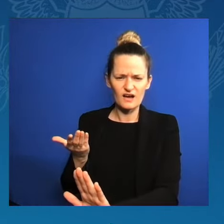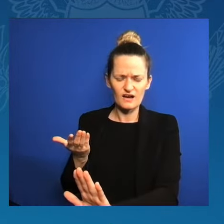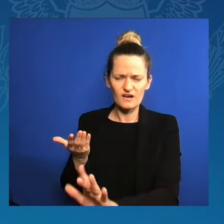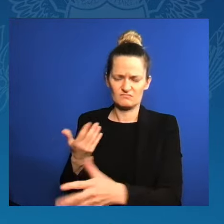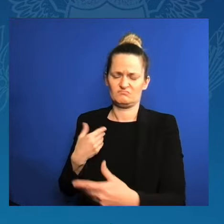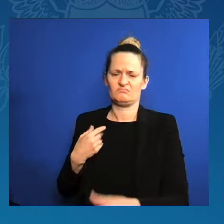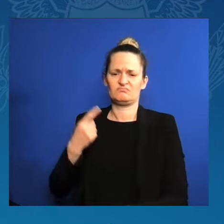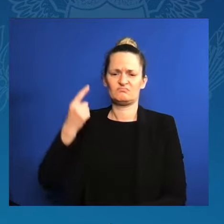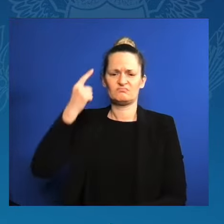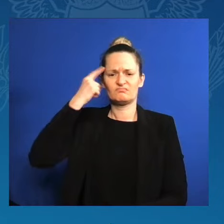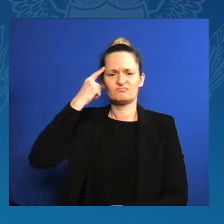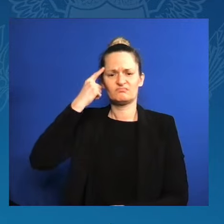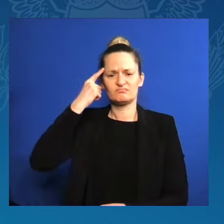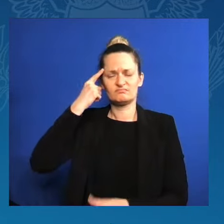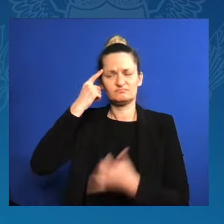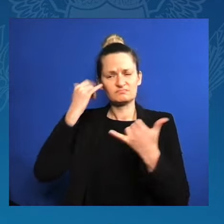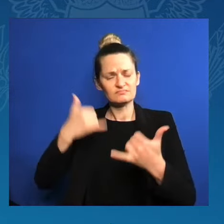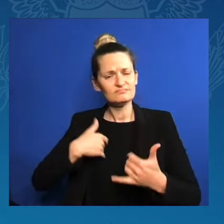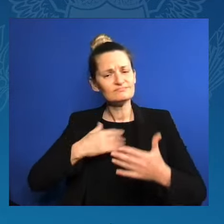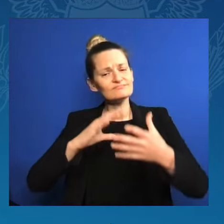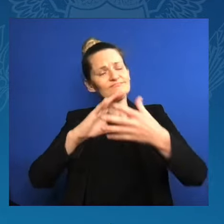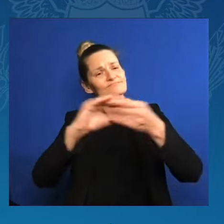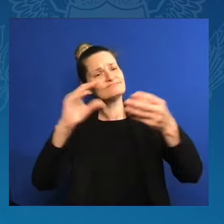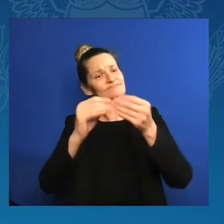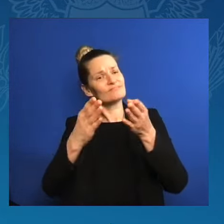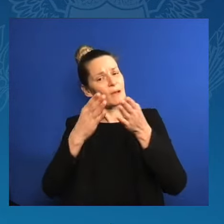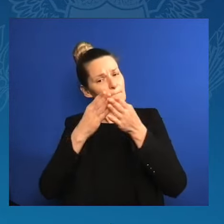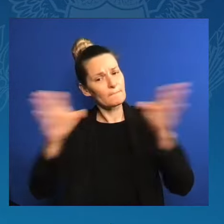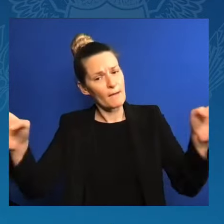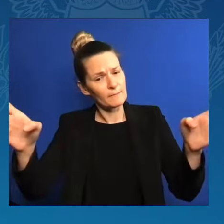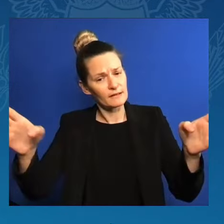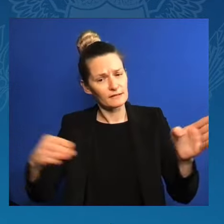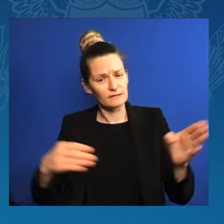were "How dare they." "How dare they."